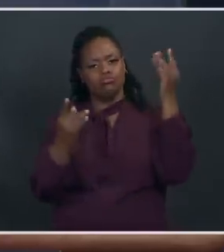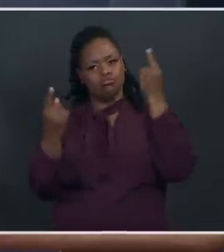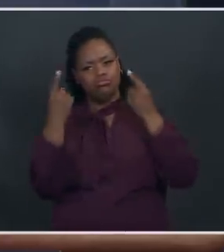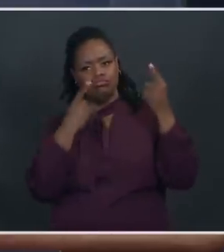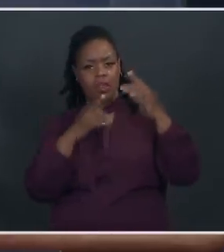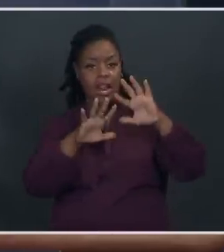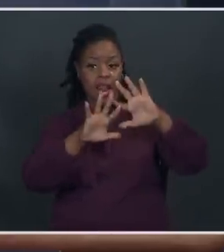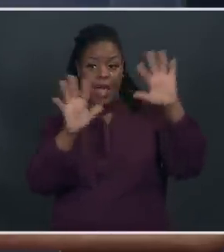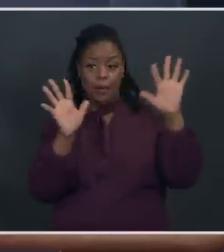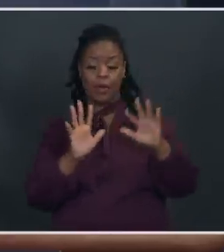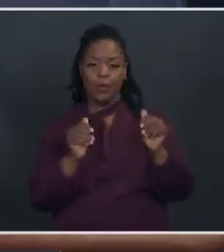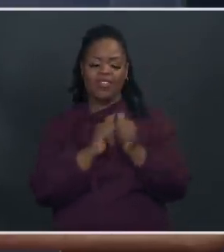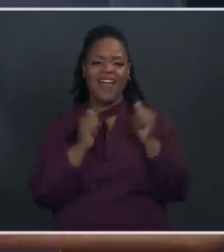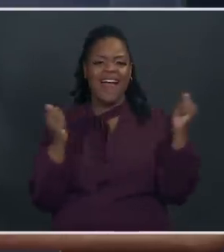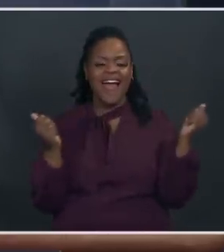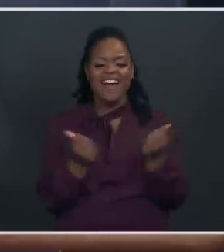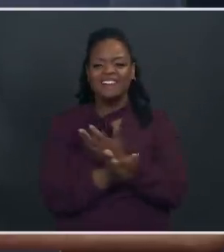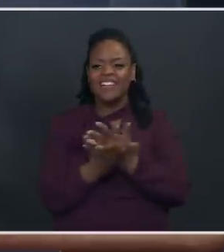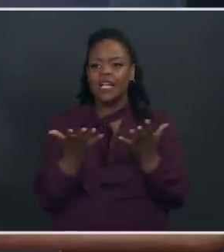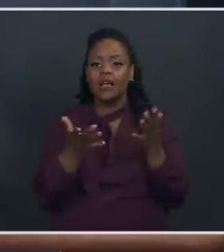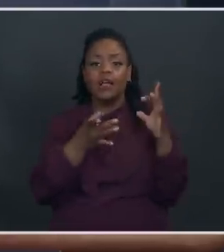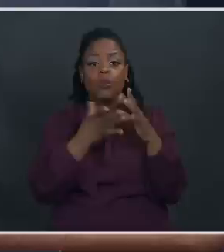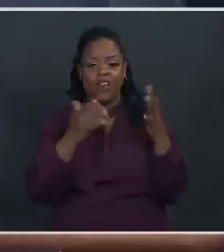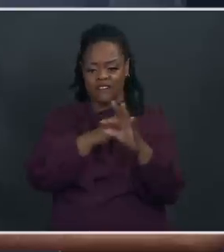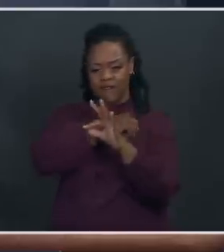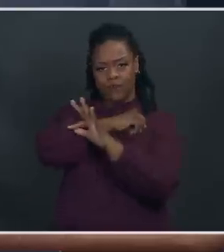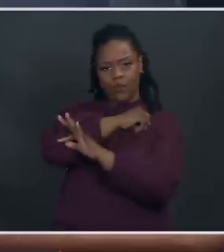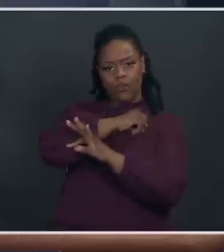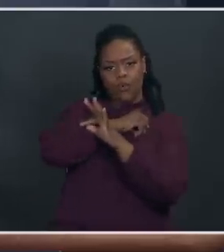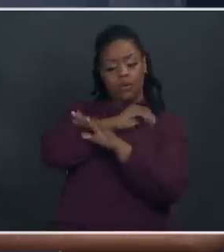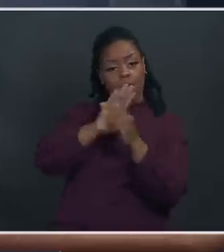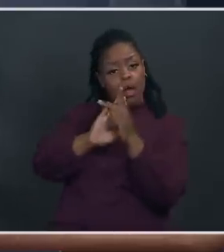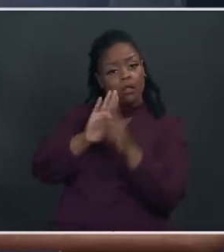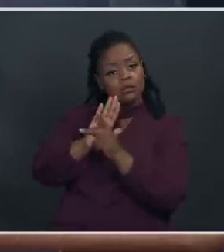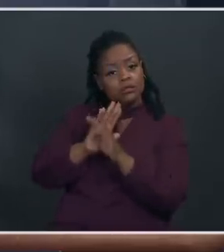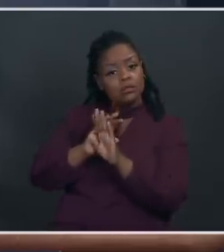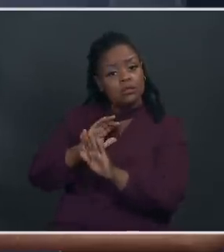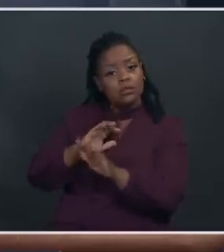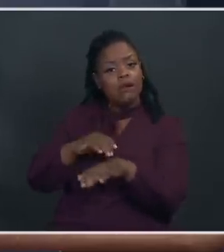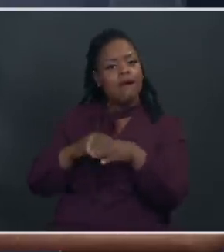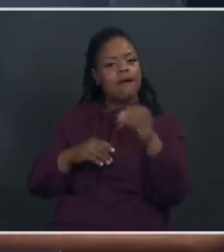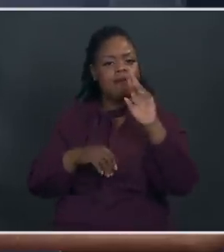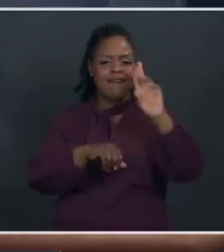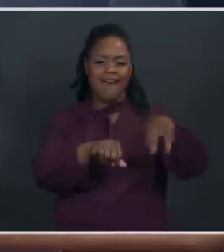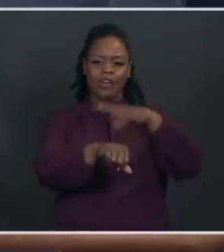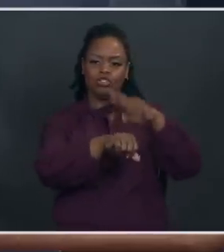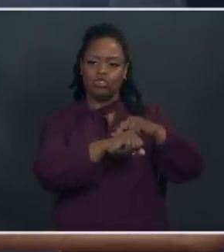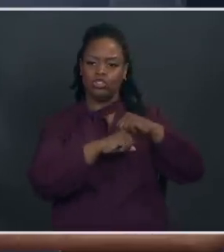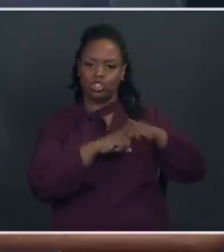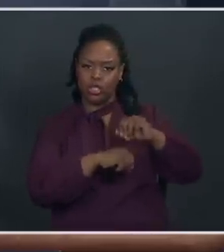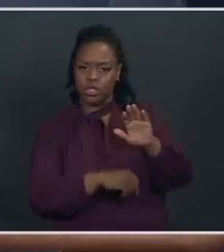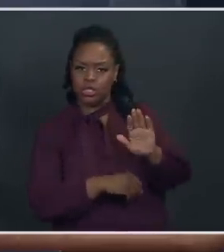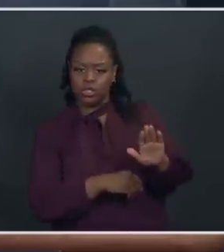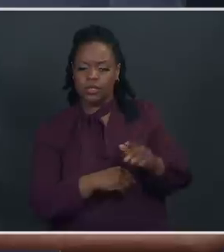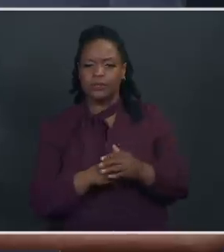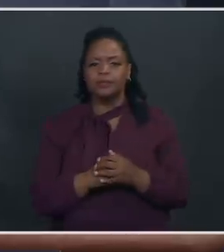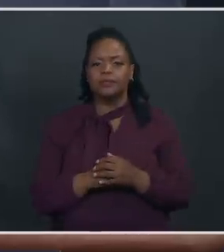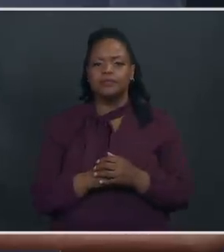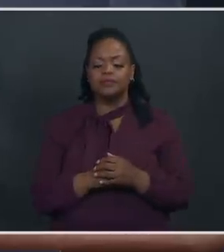of U.S. foreign policy and national security." That's where the big guy comes in. It gives my colleague, John Kerry --